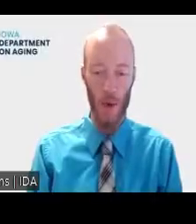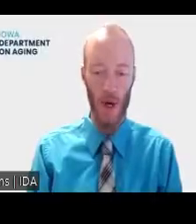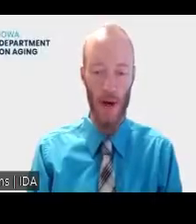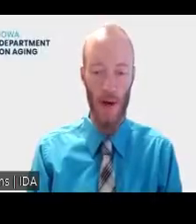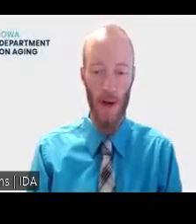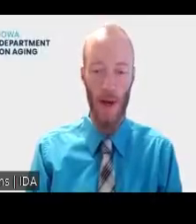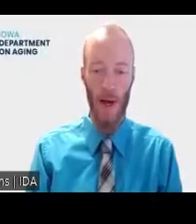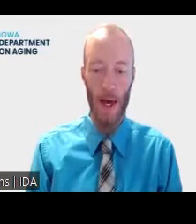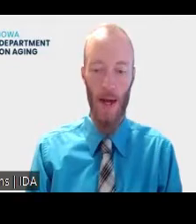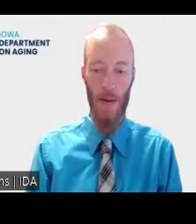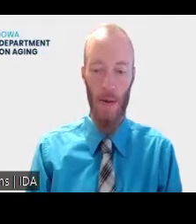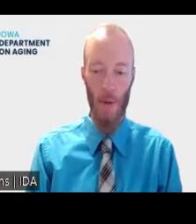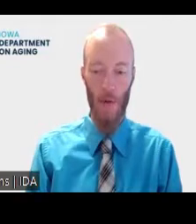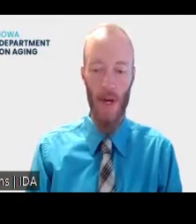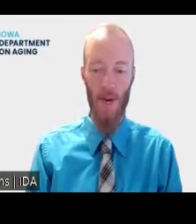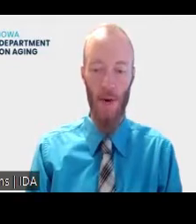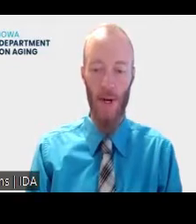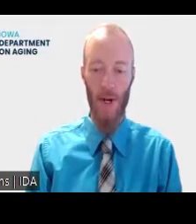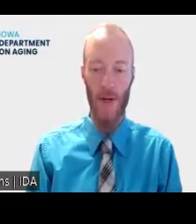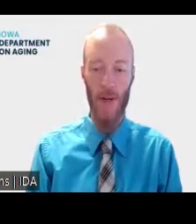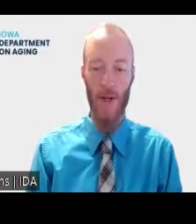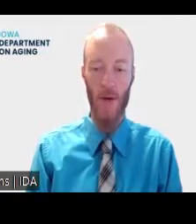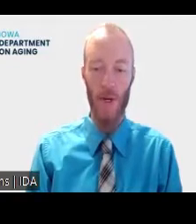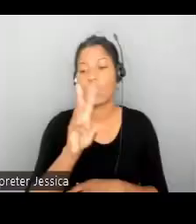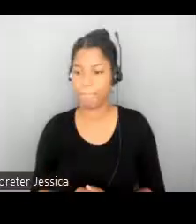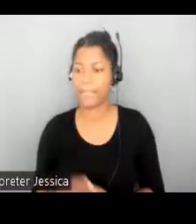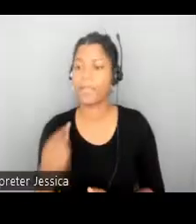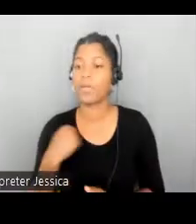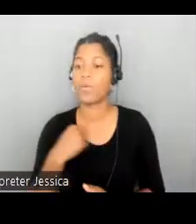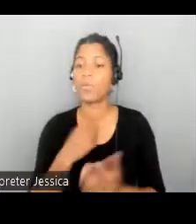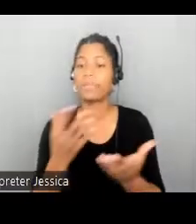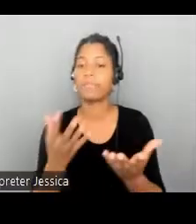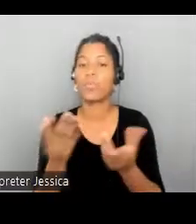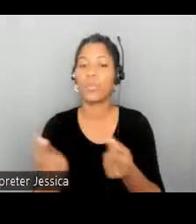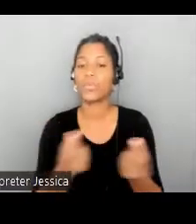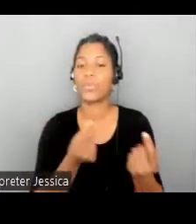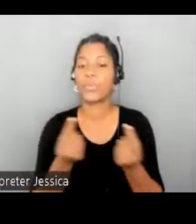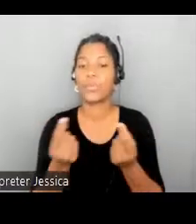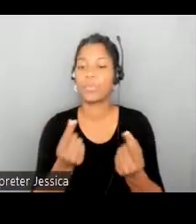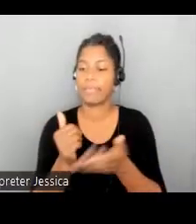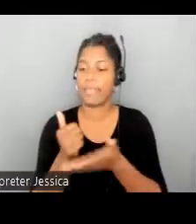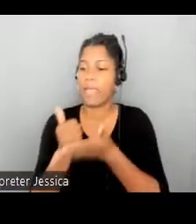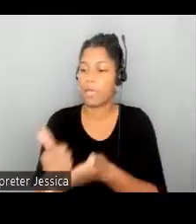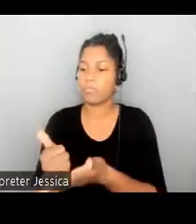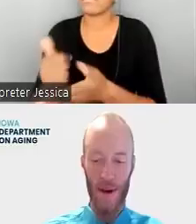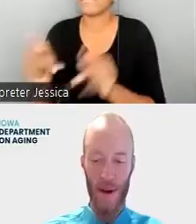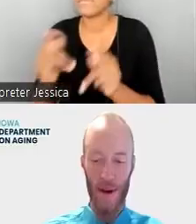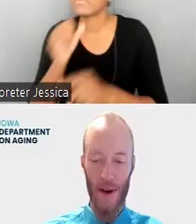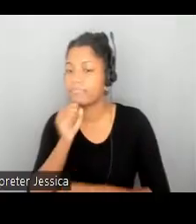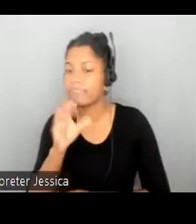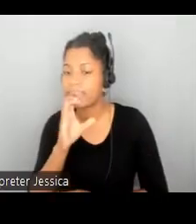well. So what we kind of want to do is to help seniors maintain their independence by keeping them